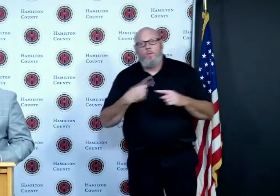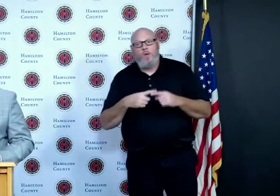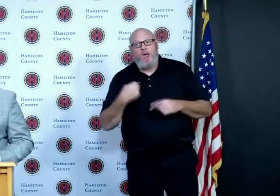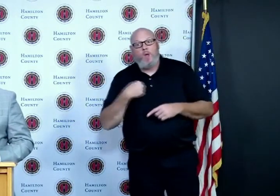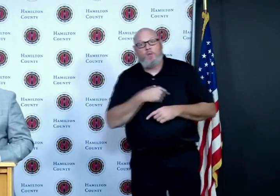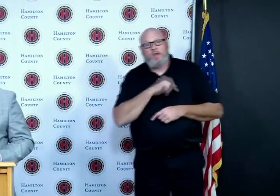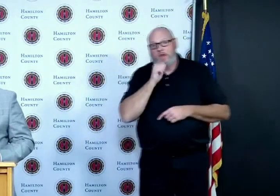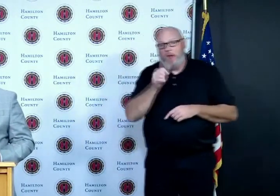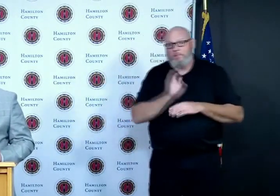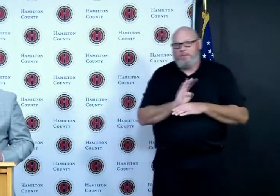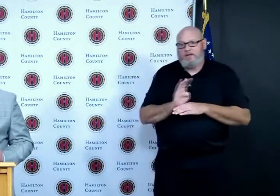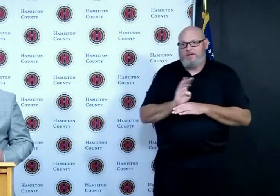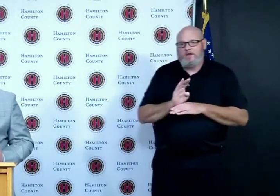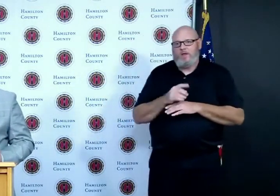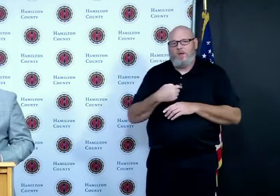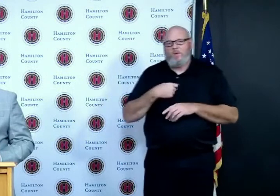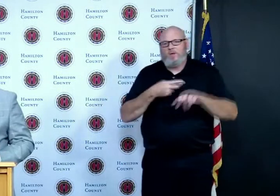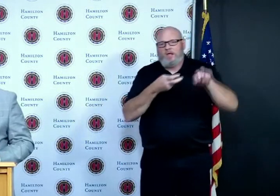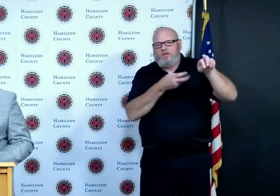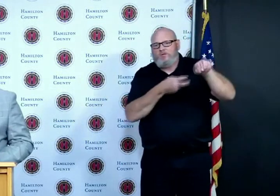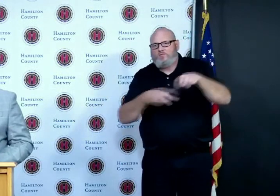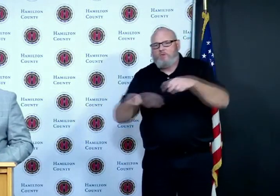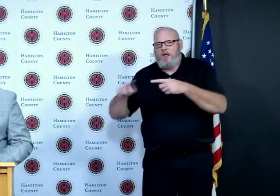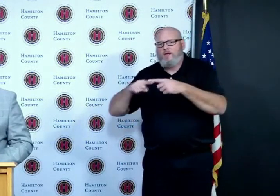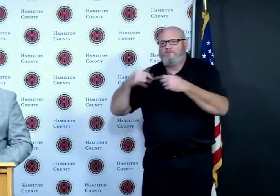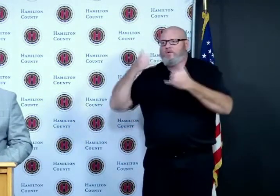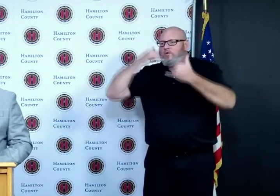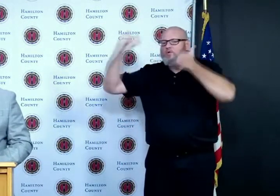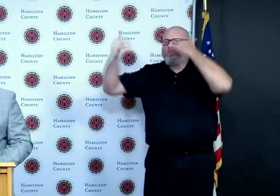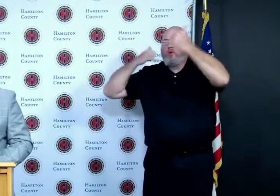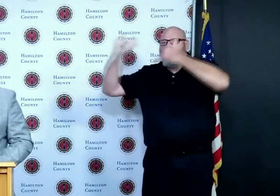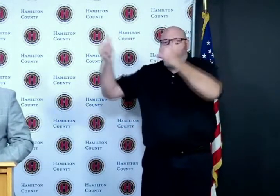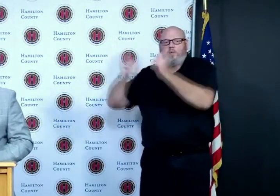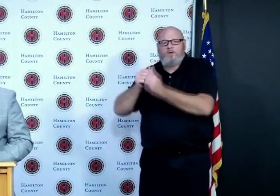part of this story is you know contact racing is hard work it's it's a phone call which might